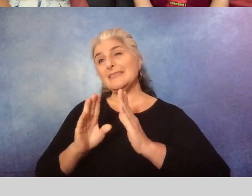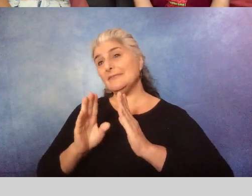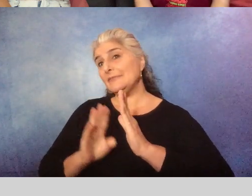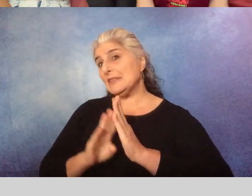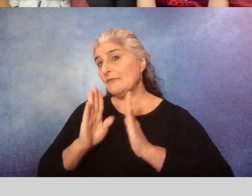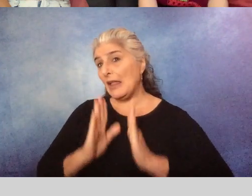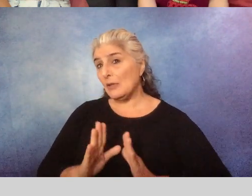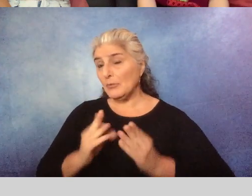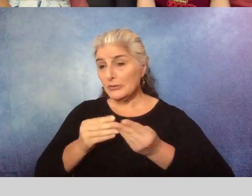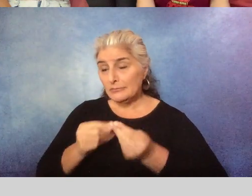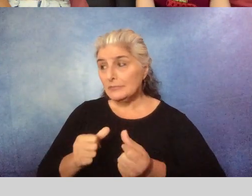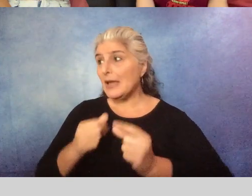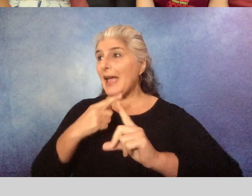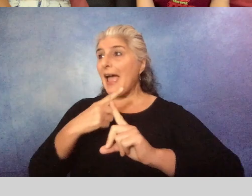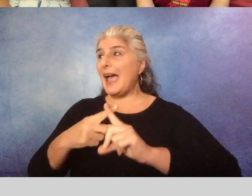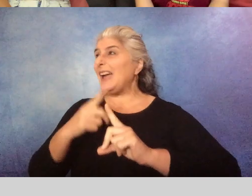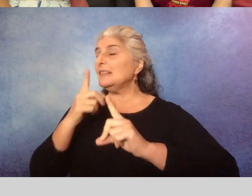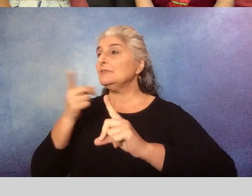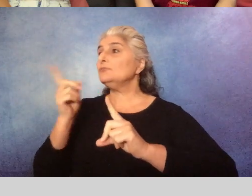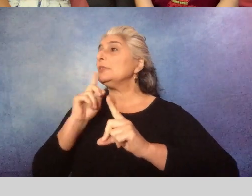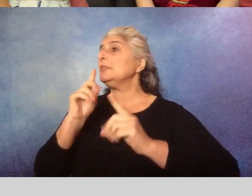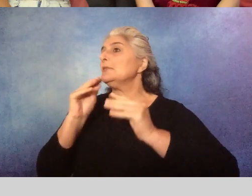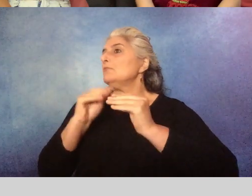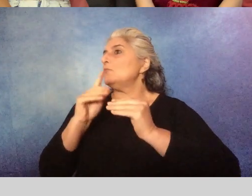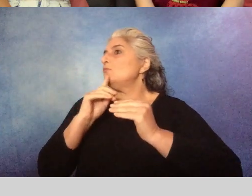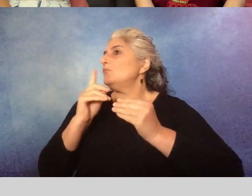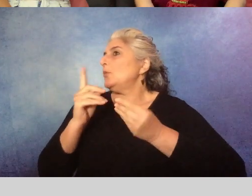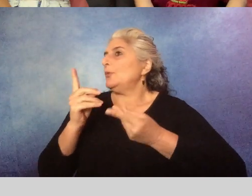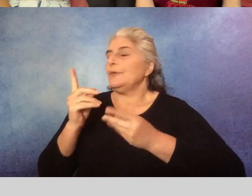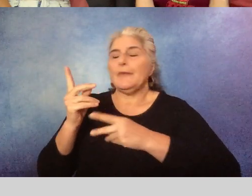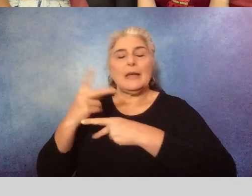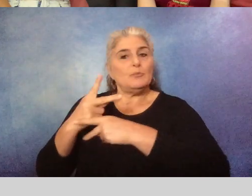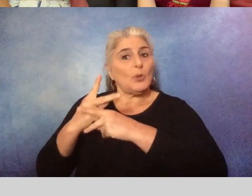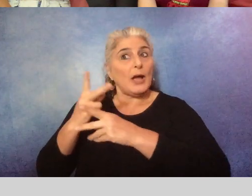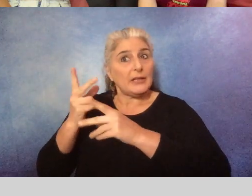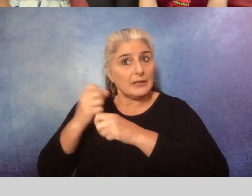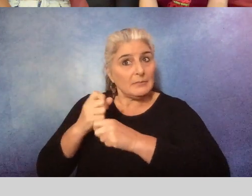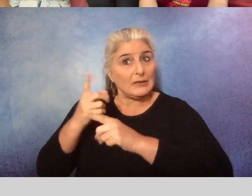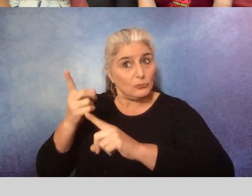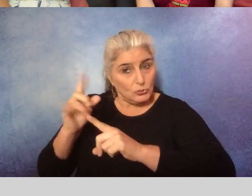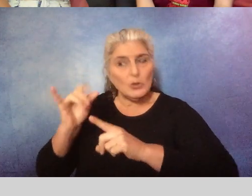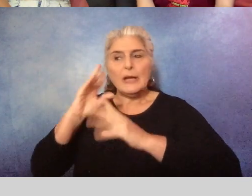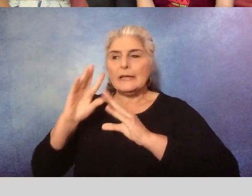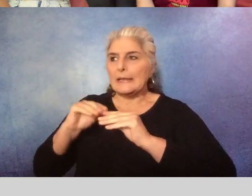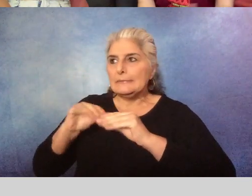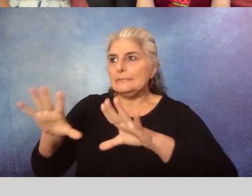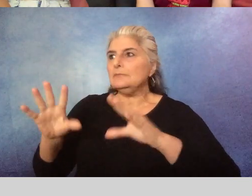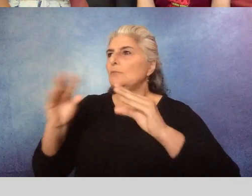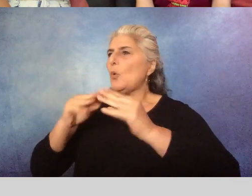And even some layouts can be skipped. And last but not least, once it's done,